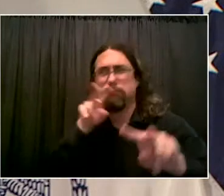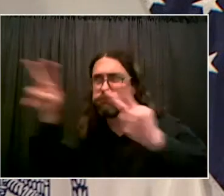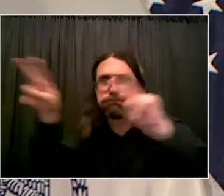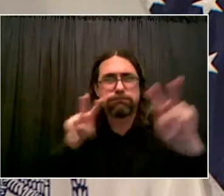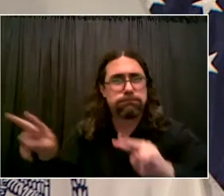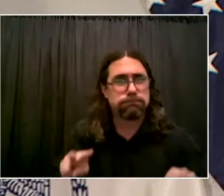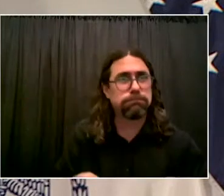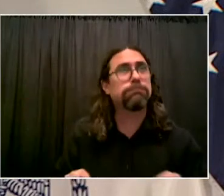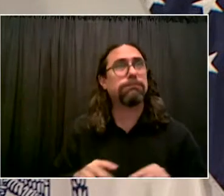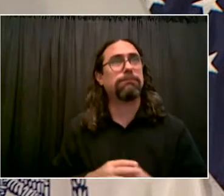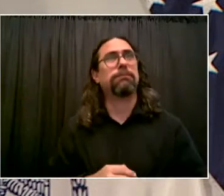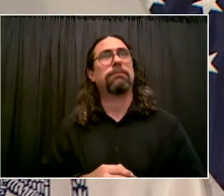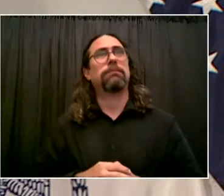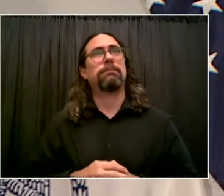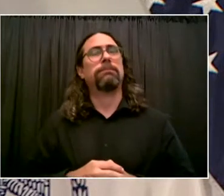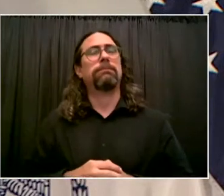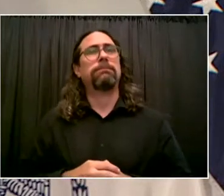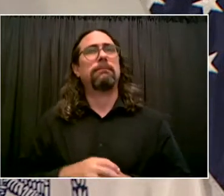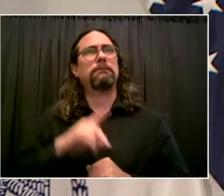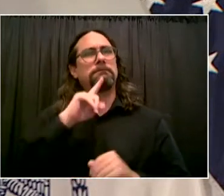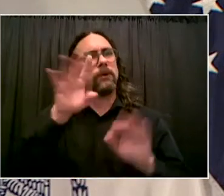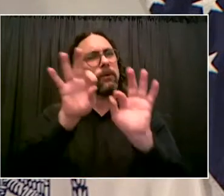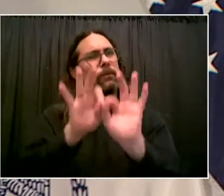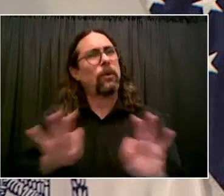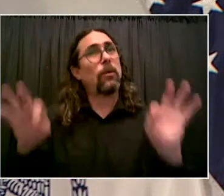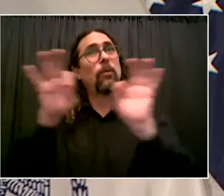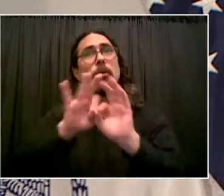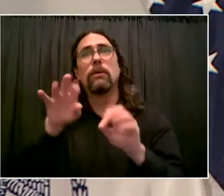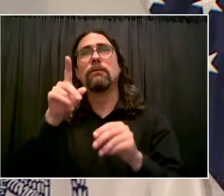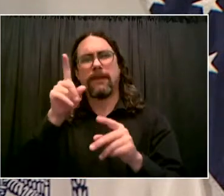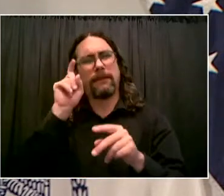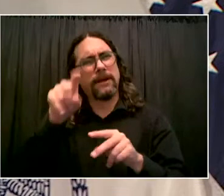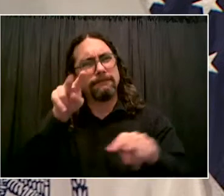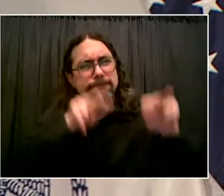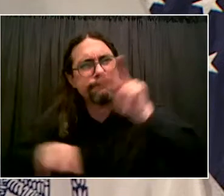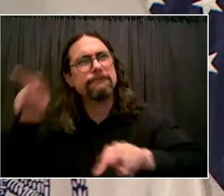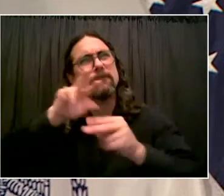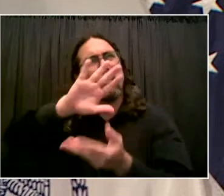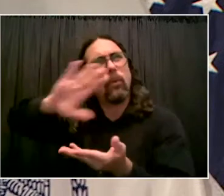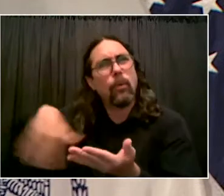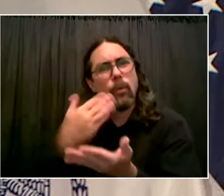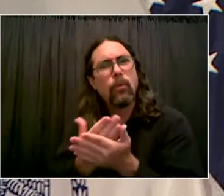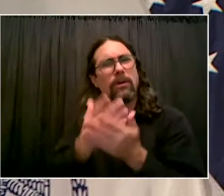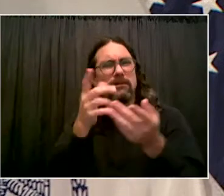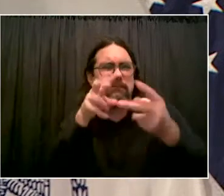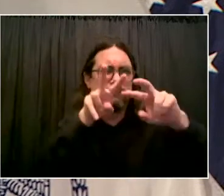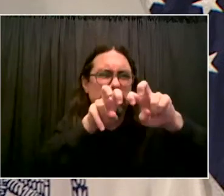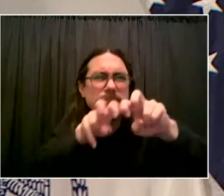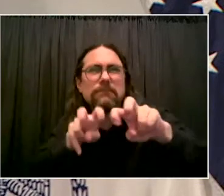THEIR PARTICULAR CONSTITUENCY. BUT LET'S TALK ABOUT WHAT WE